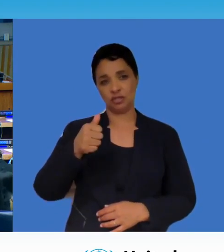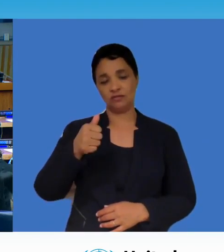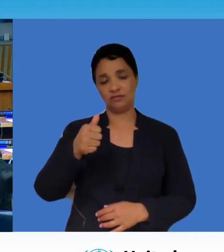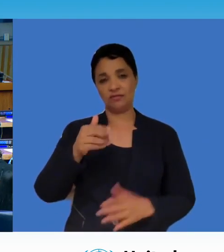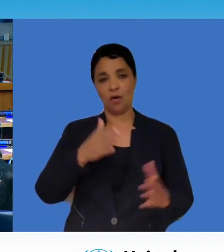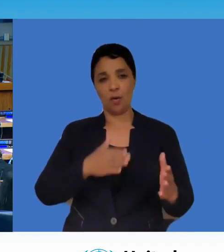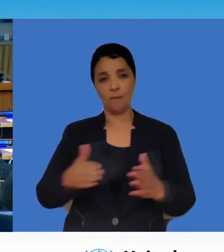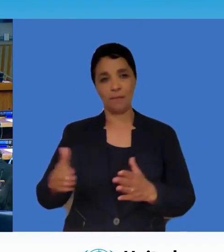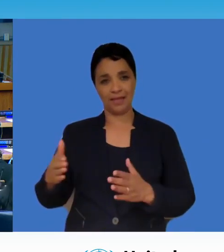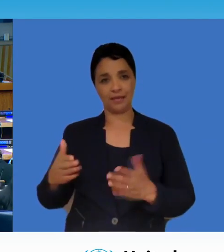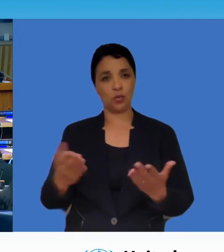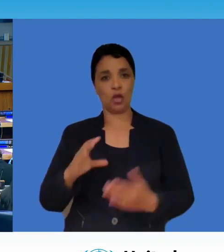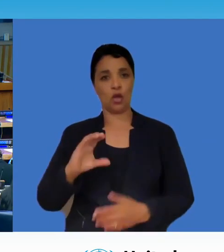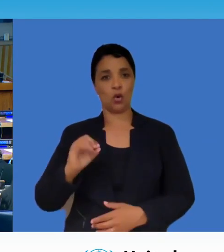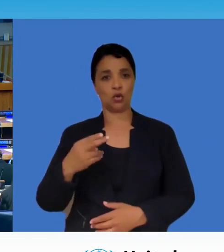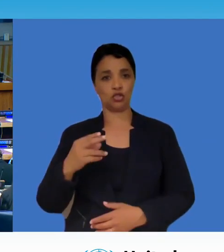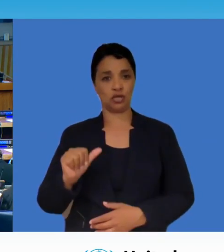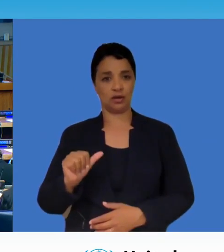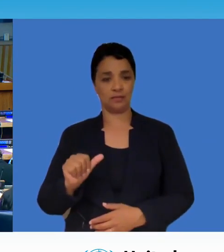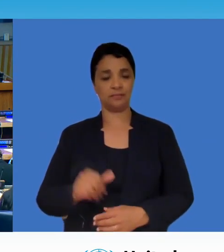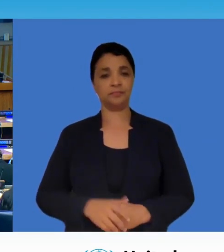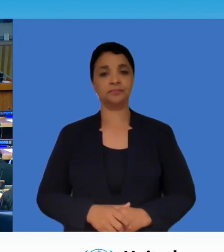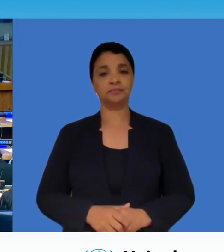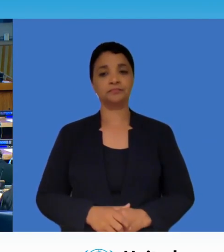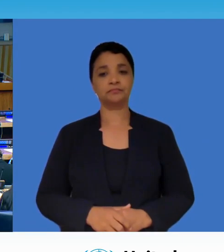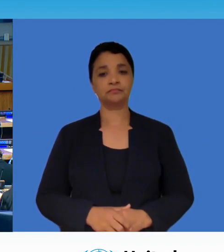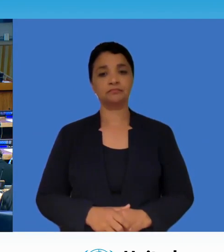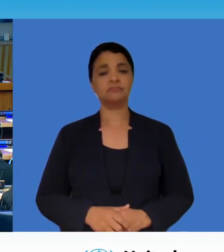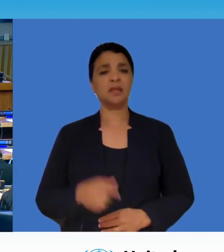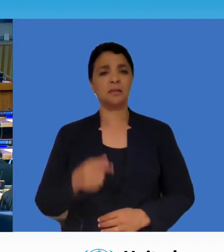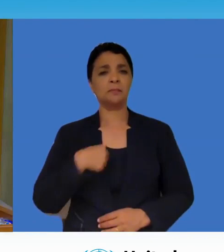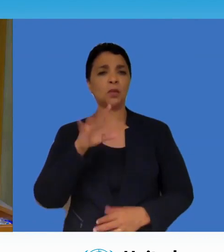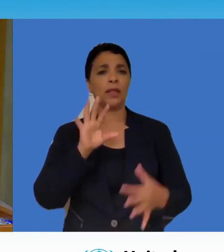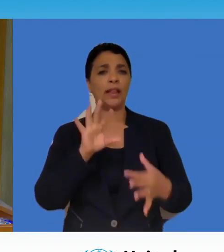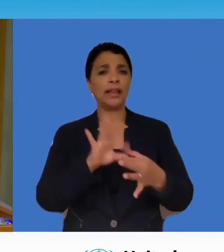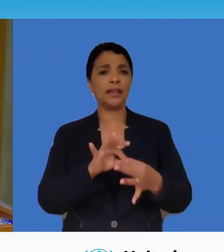policy and planning at OTA you have the floor thank you Mr chair and I'm going to take maybe